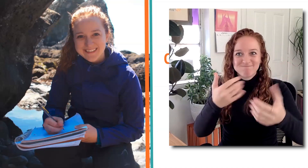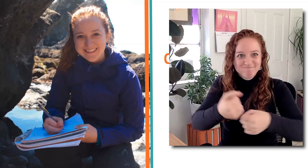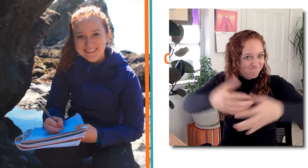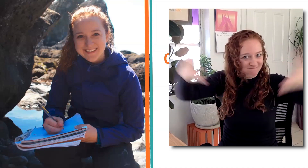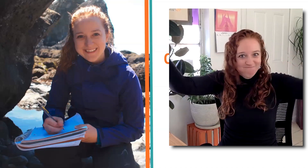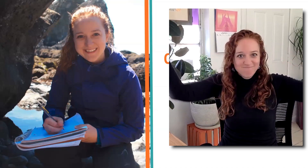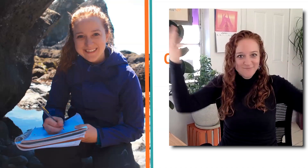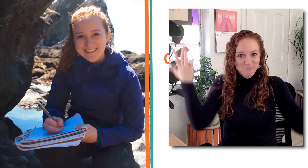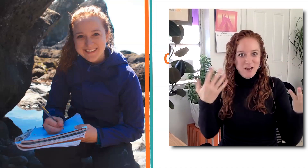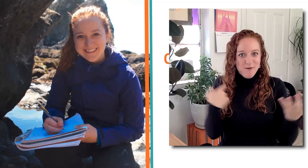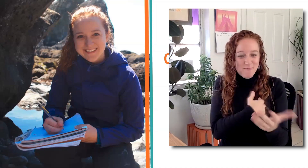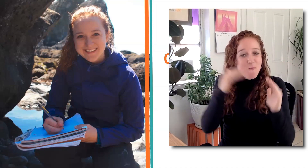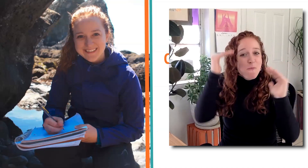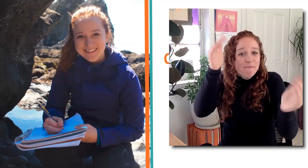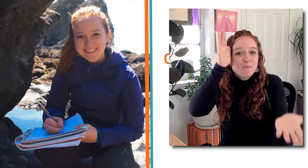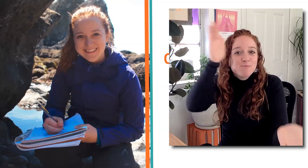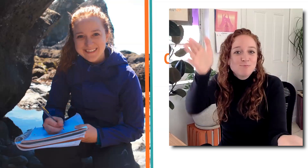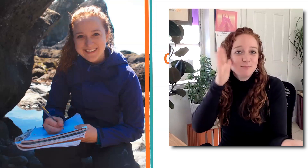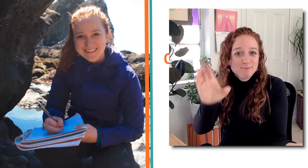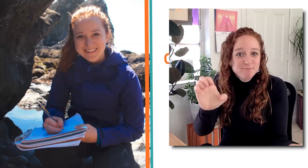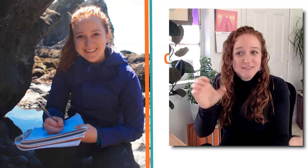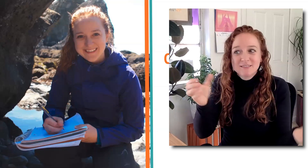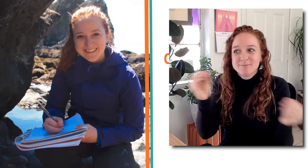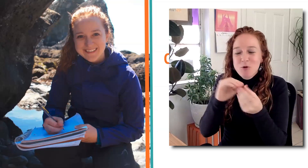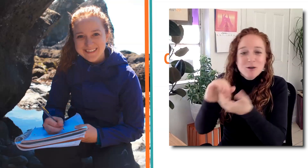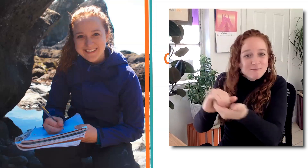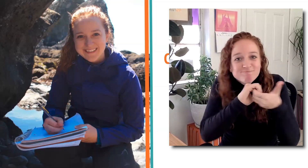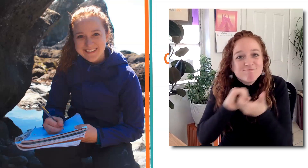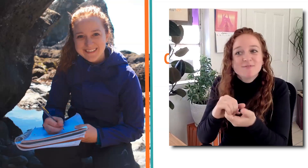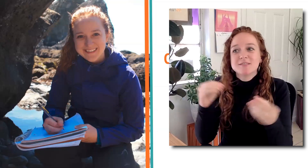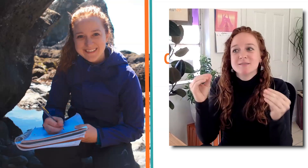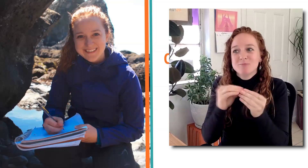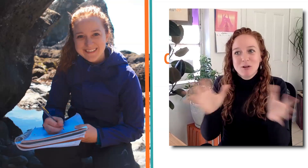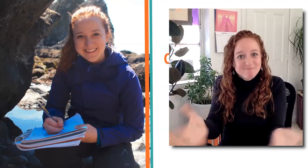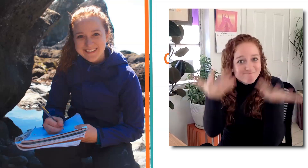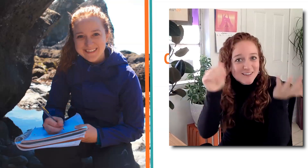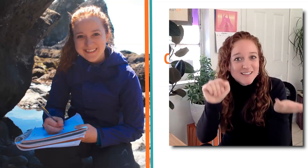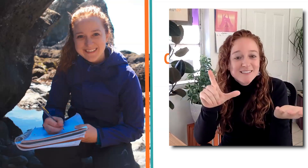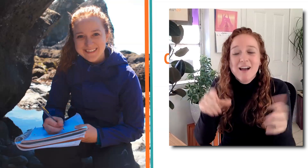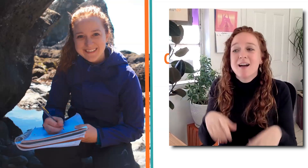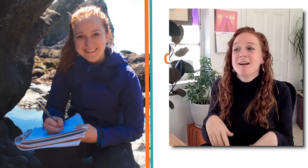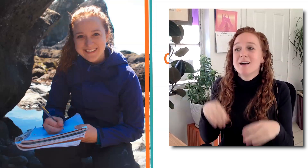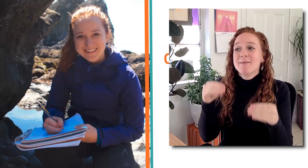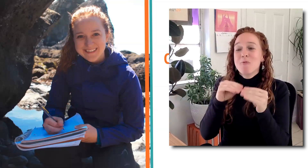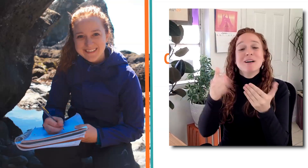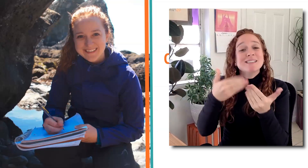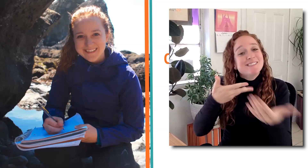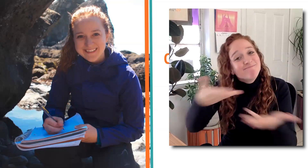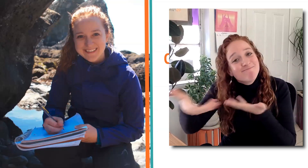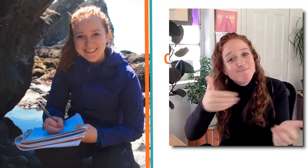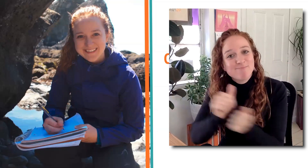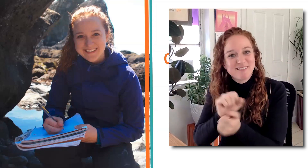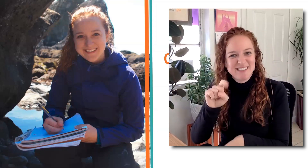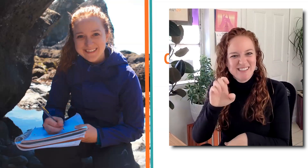I really hope that the future, we could be more collaborative in...in honoring ASL.